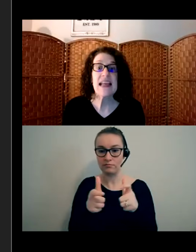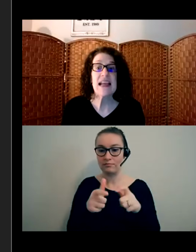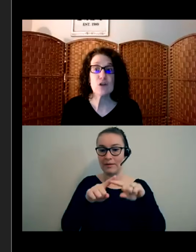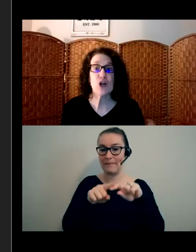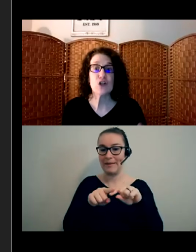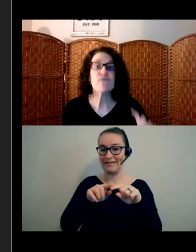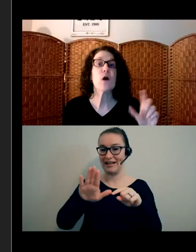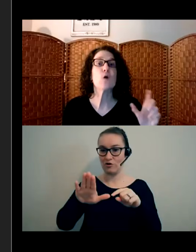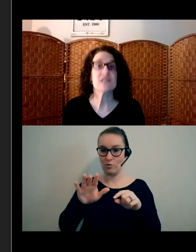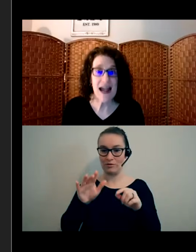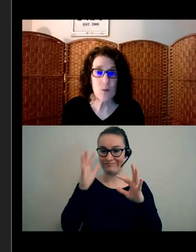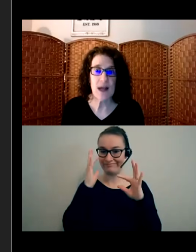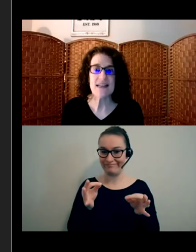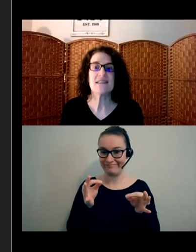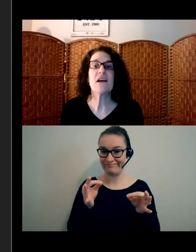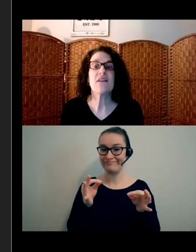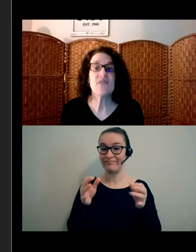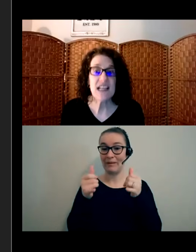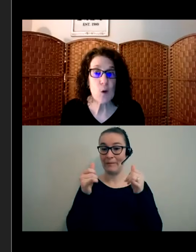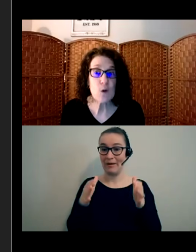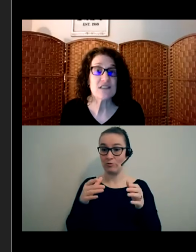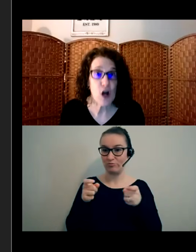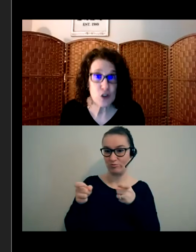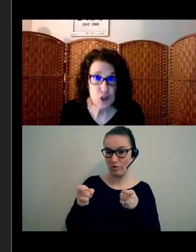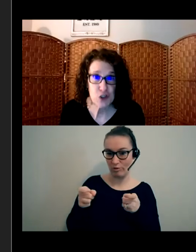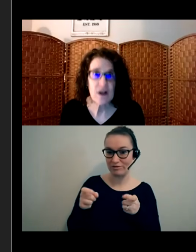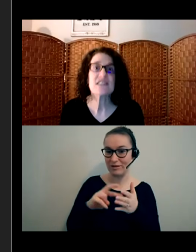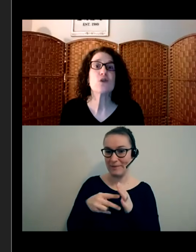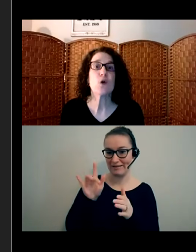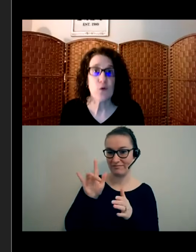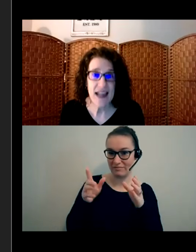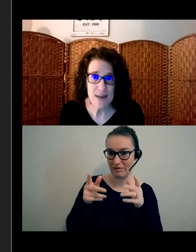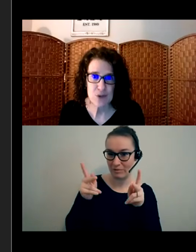If you turn your phone sideways, the video gets larger and so do the captions.